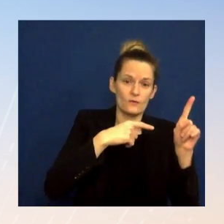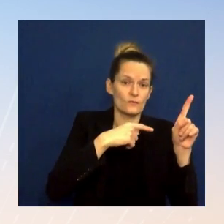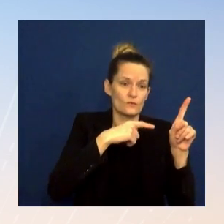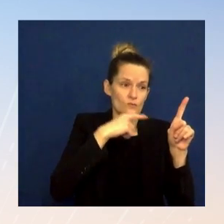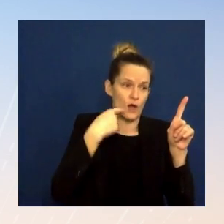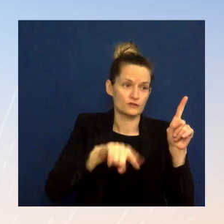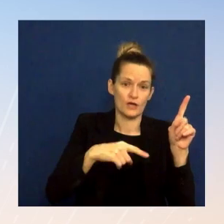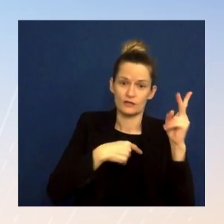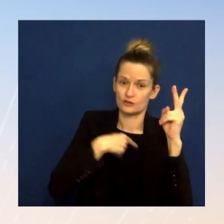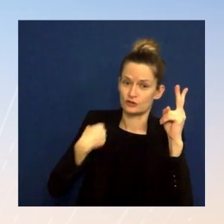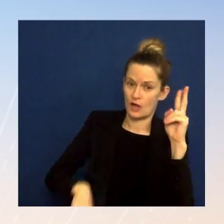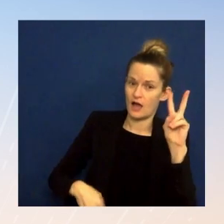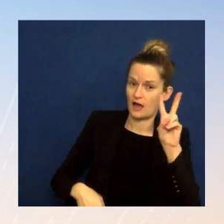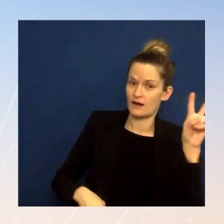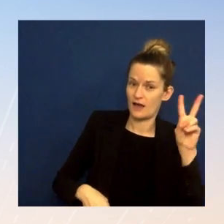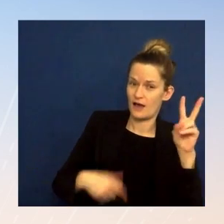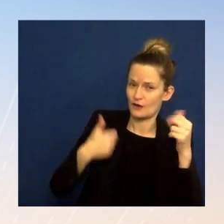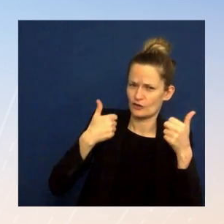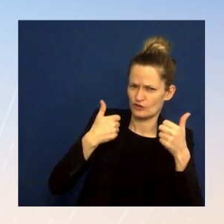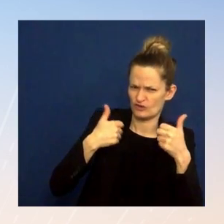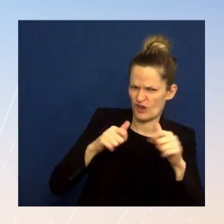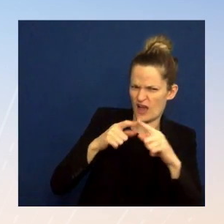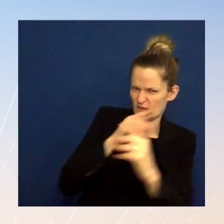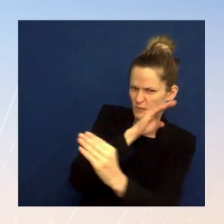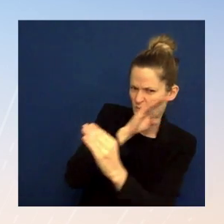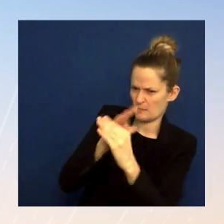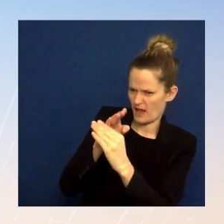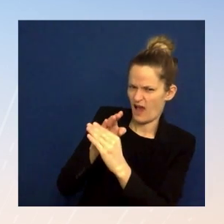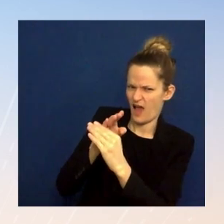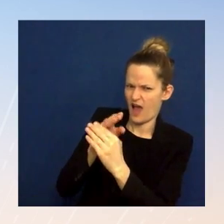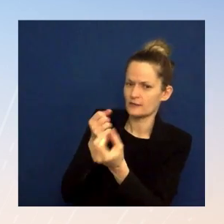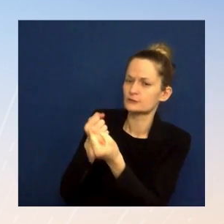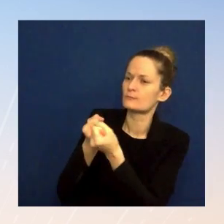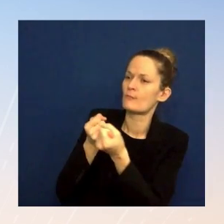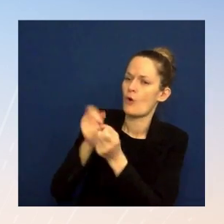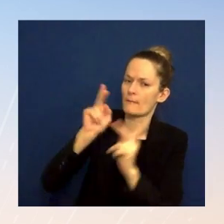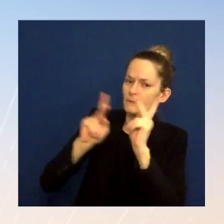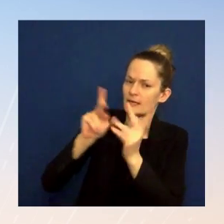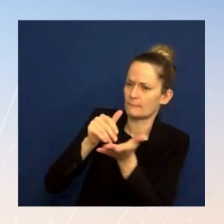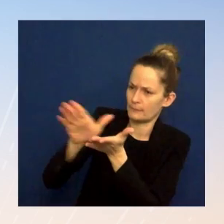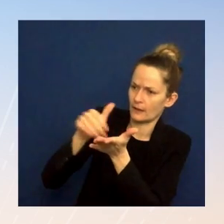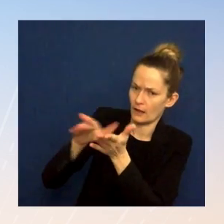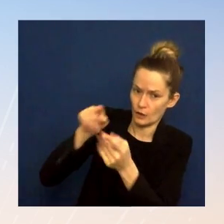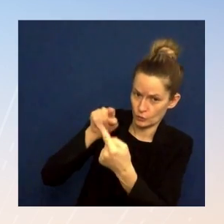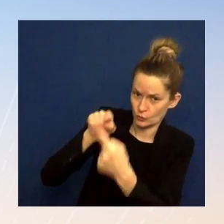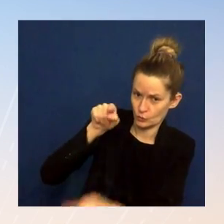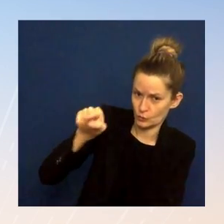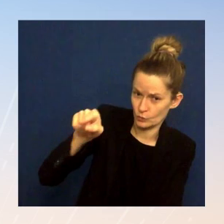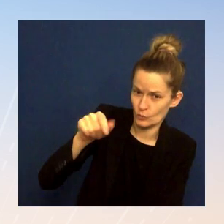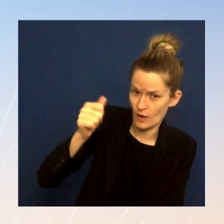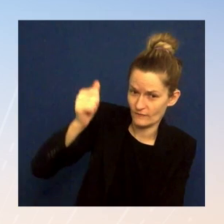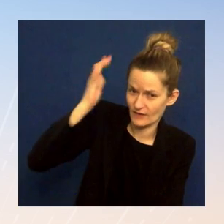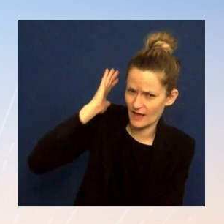without recognizing the Taliban government. So if you could kind of flesh out the state of play there. Mr. Sullivan: So, the G20 had a leaders' meeting